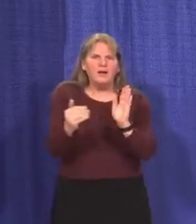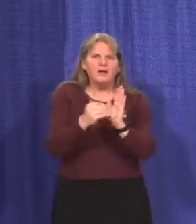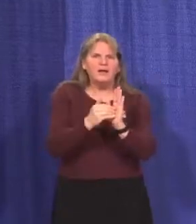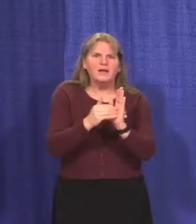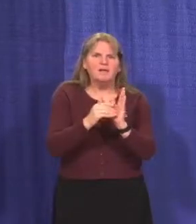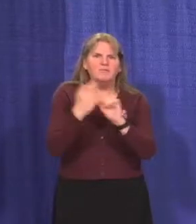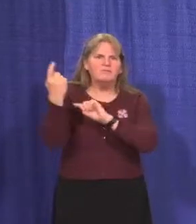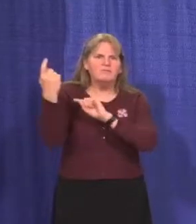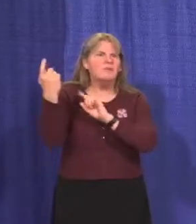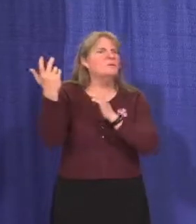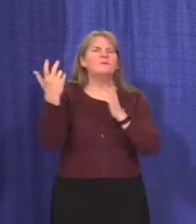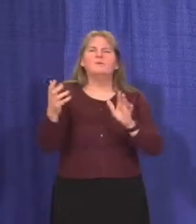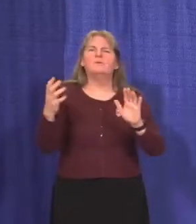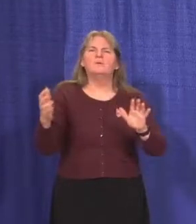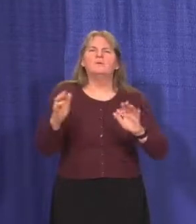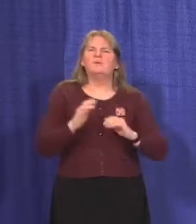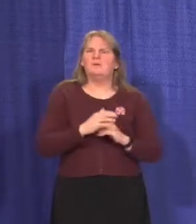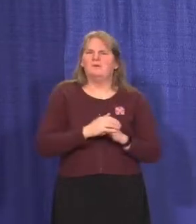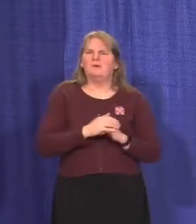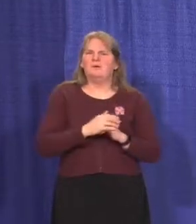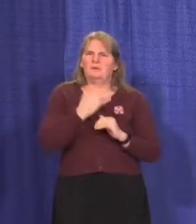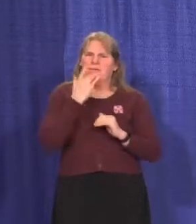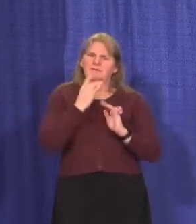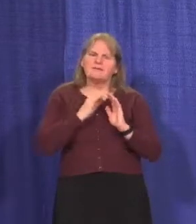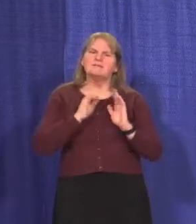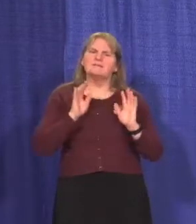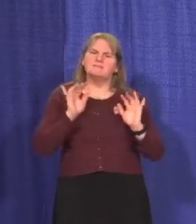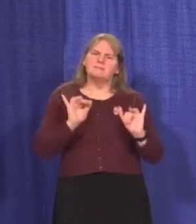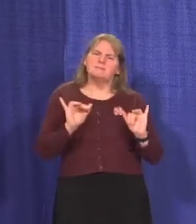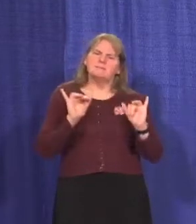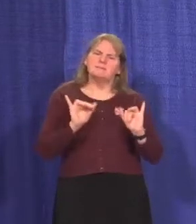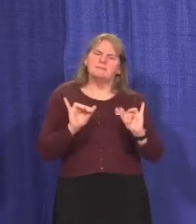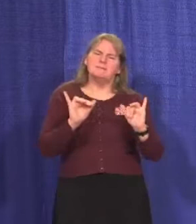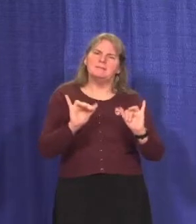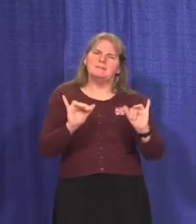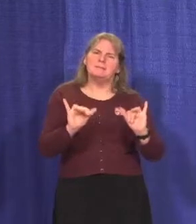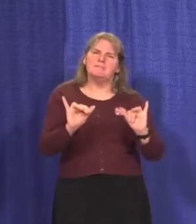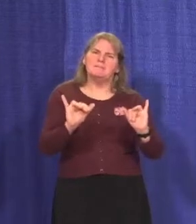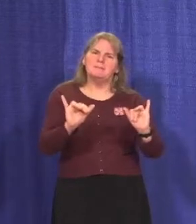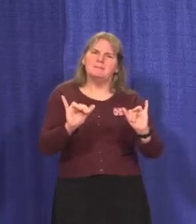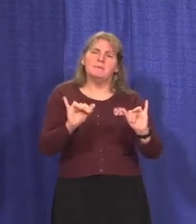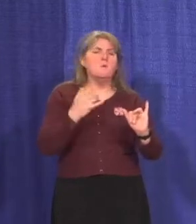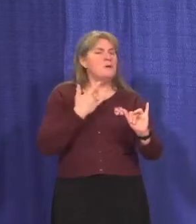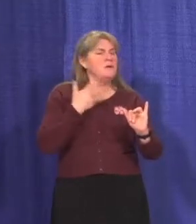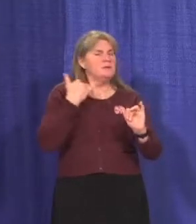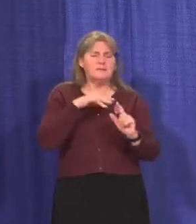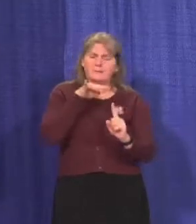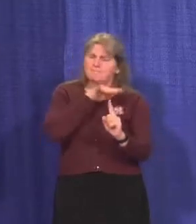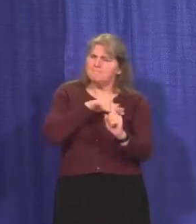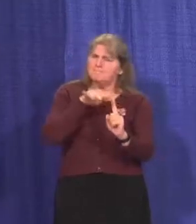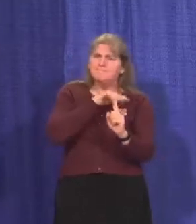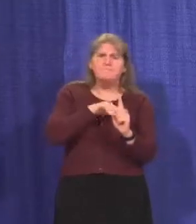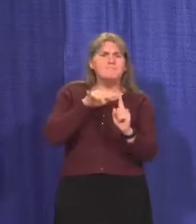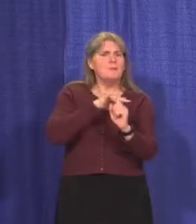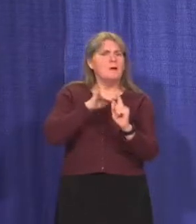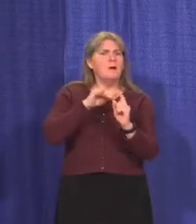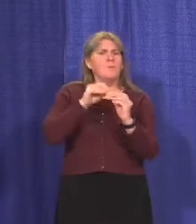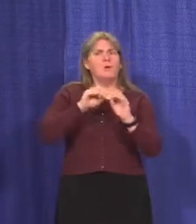And maintain a steady course. Depending on how the variants